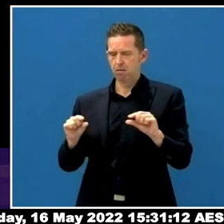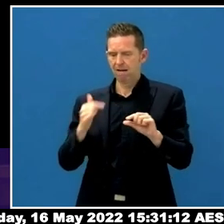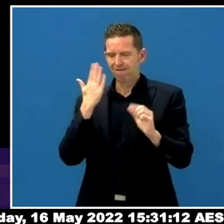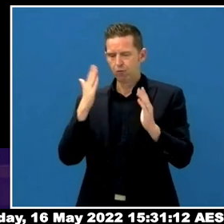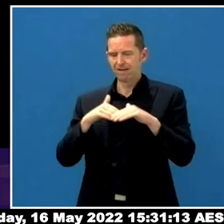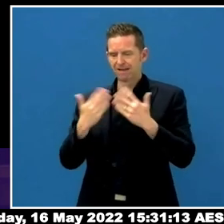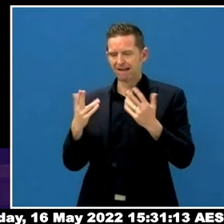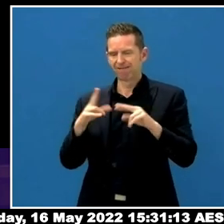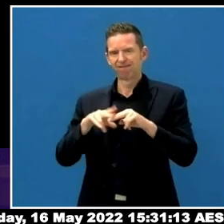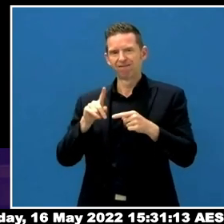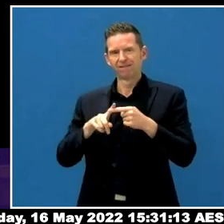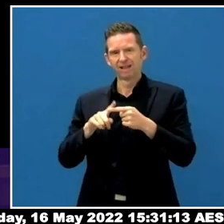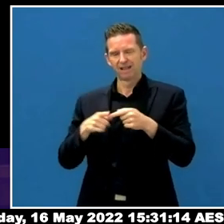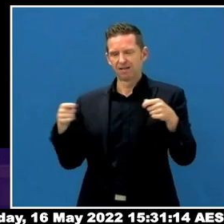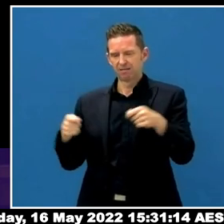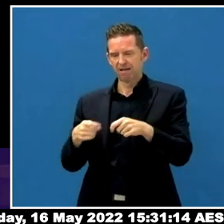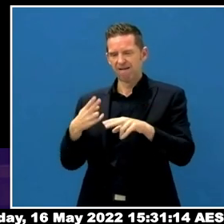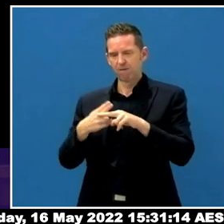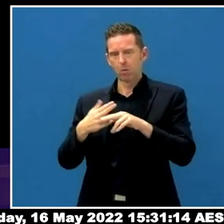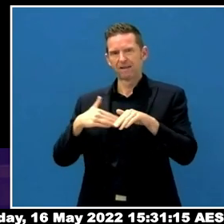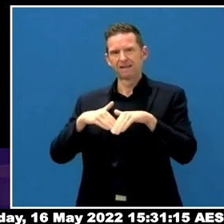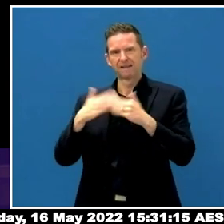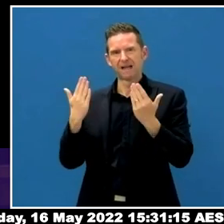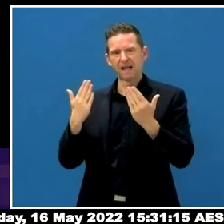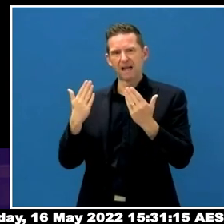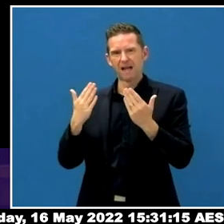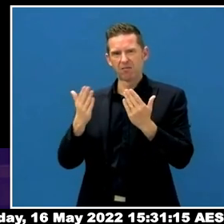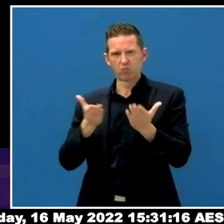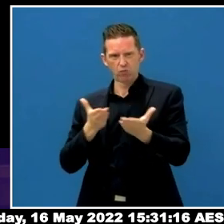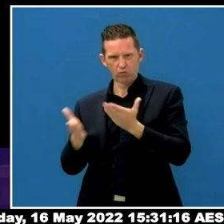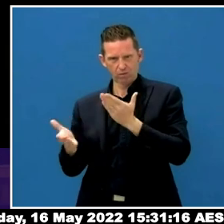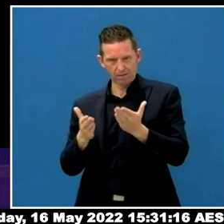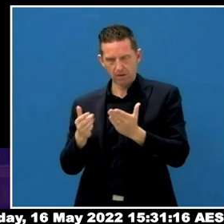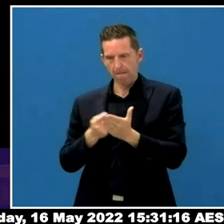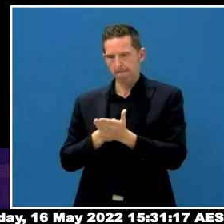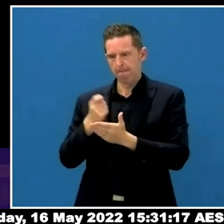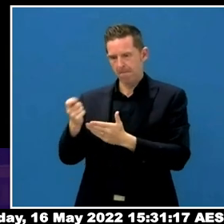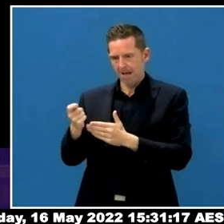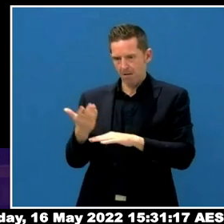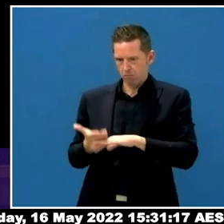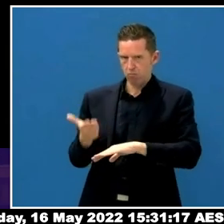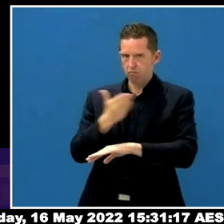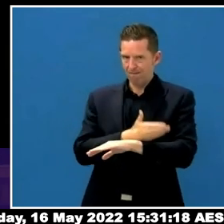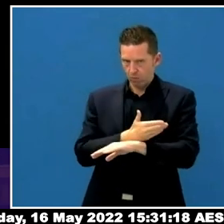payable in advance, moving across, dependent upon program,/activities chosen", and then